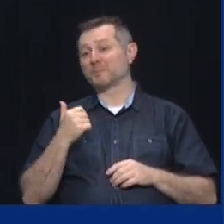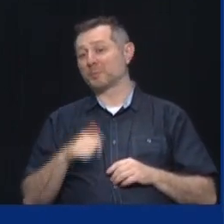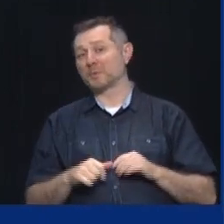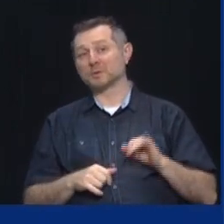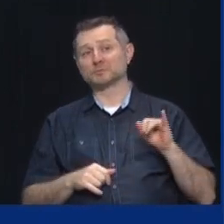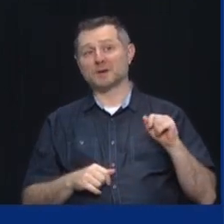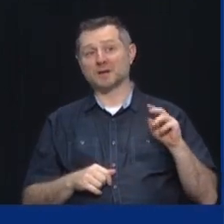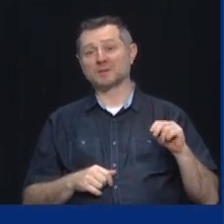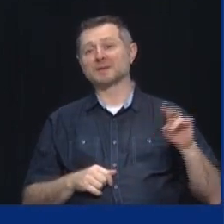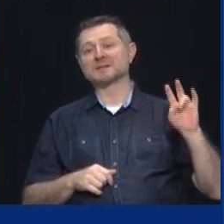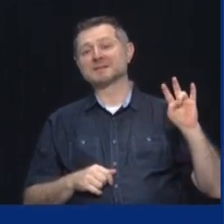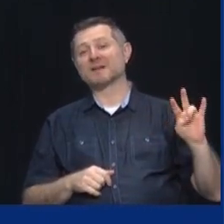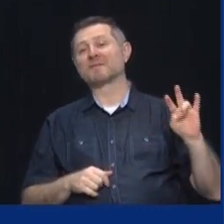WERE BEING OVERLY OVERLY AMBITIOUS.